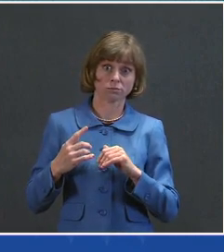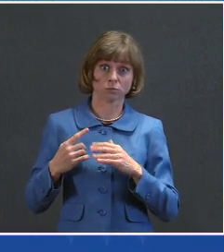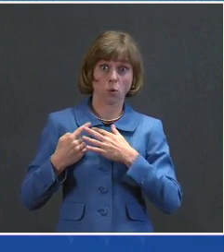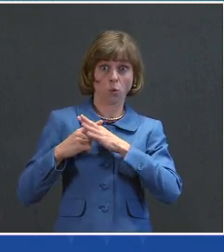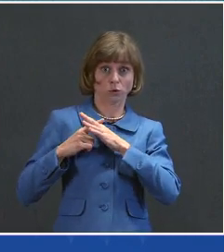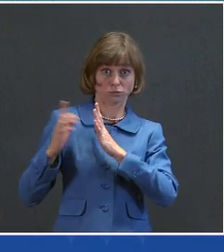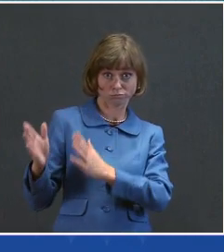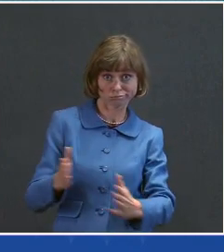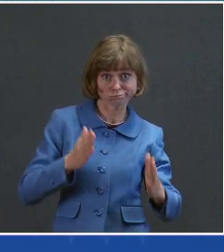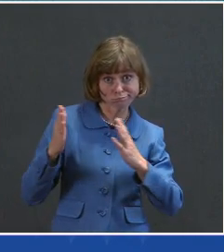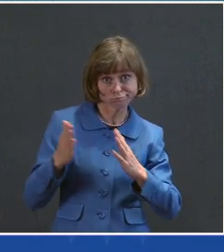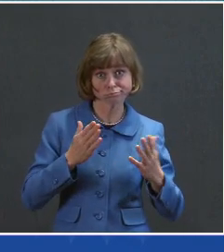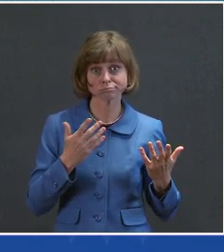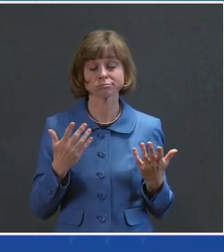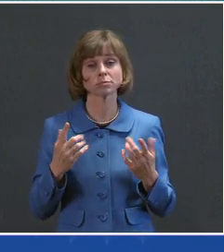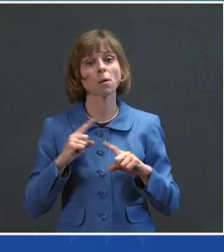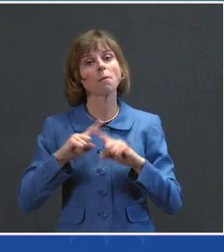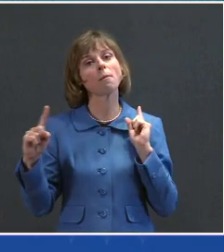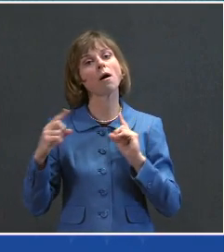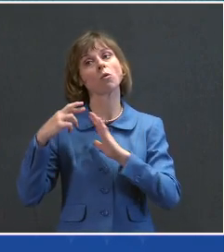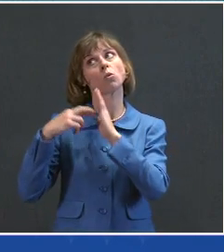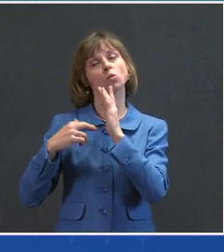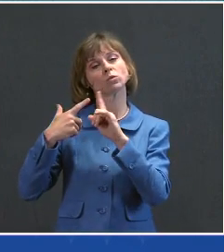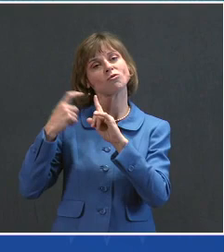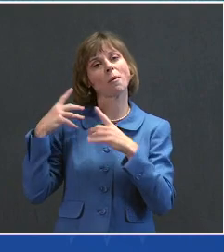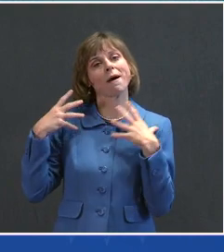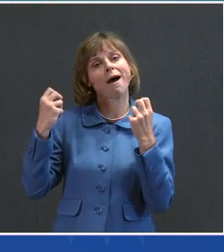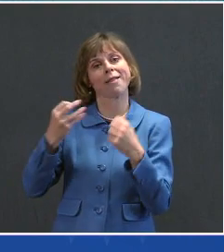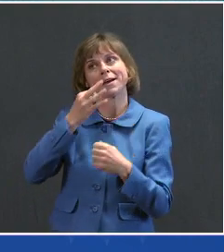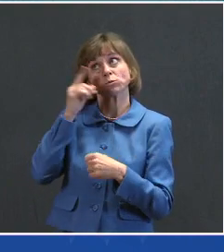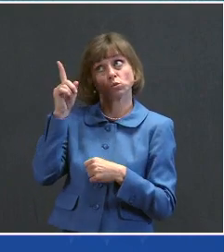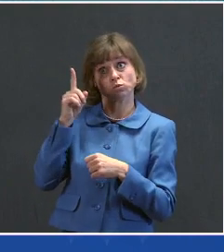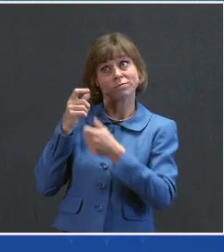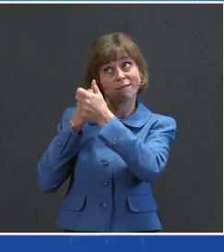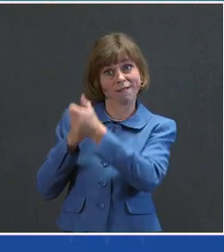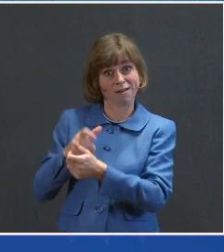But the guidelines from our health experts, which is what we rely on, is that anyone --